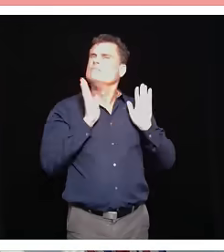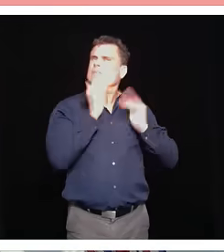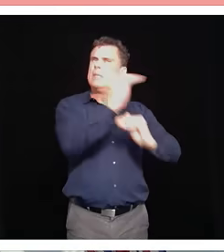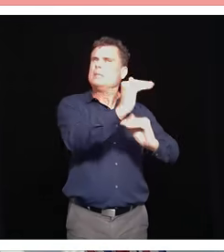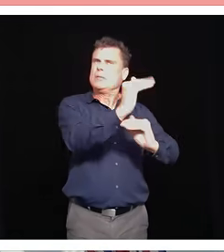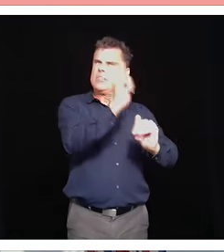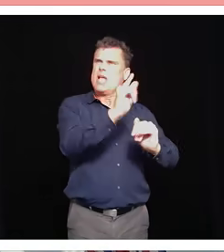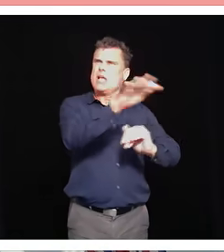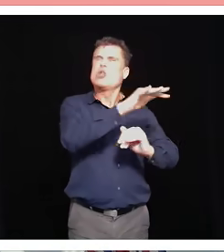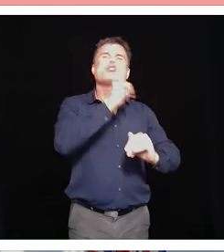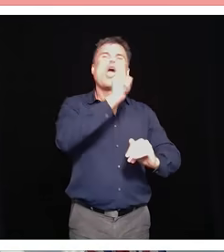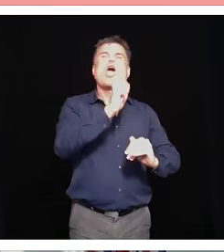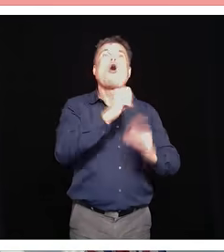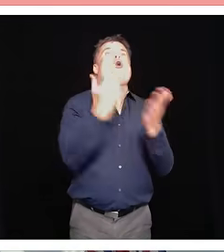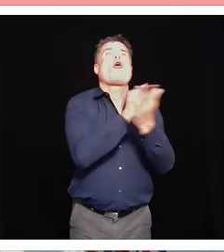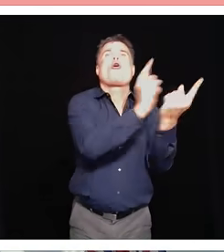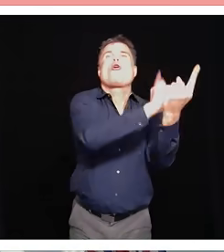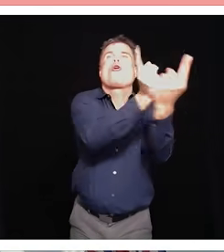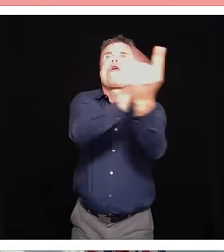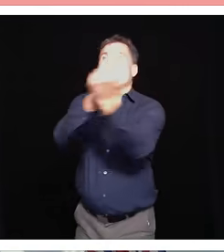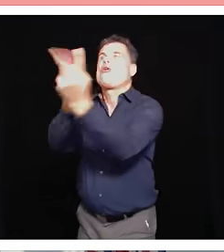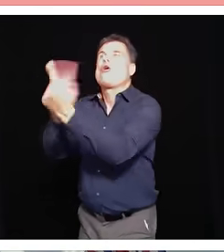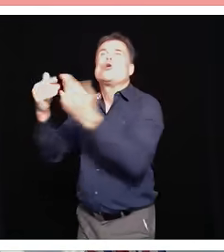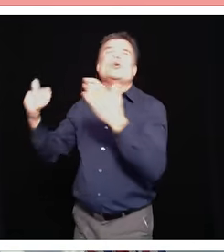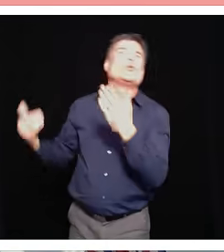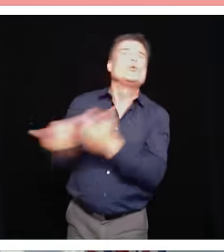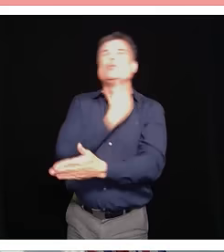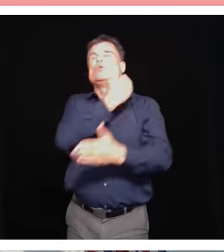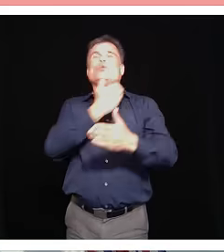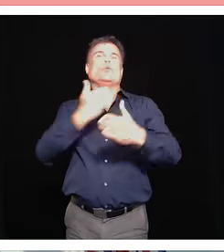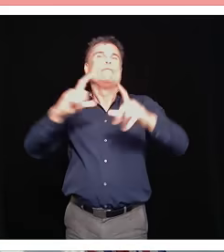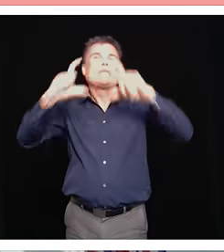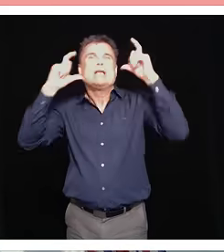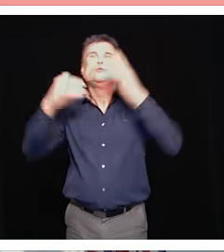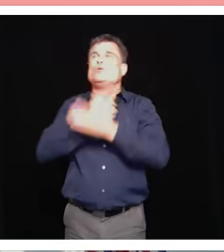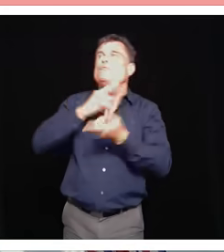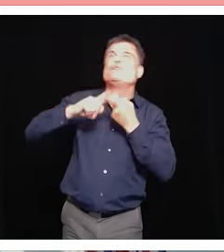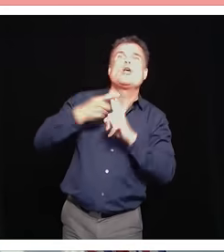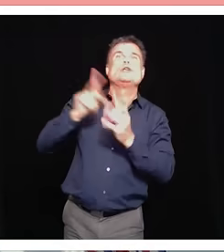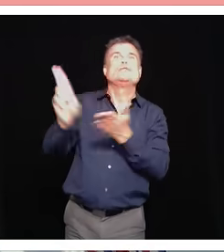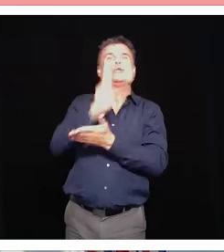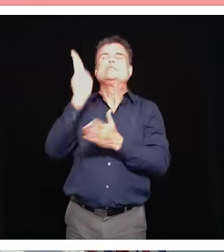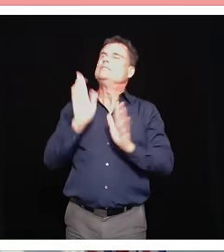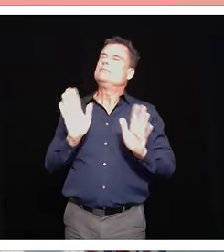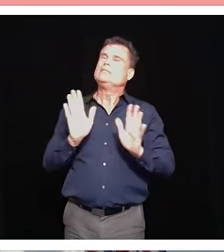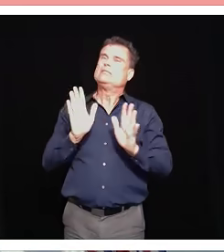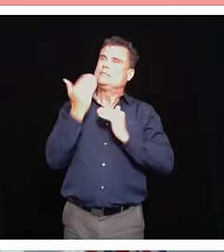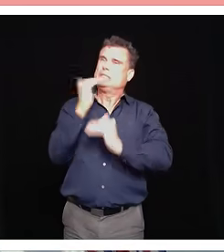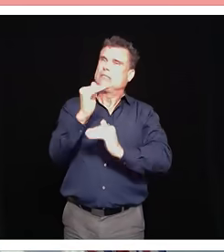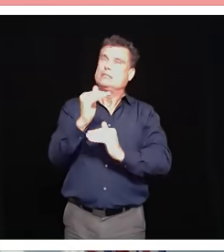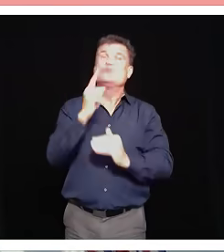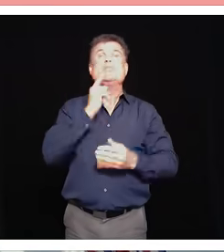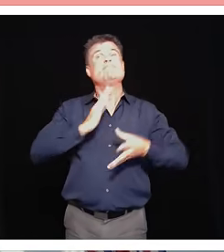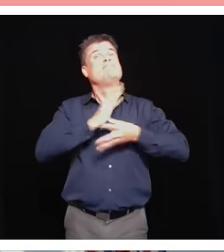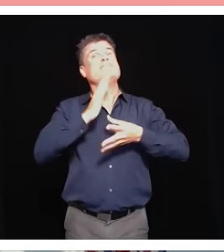COVID. Our main turnaround time for the test is going a little bit and that reflects the fact